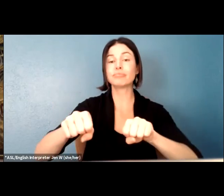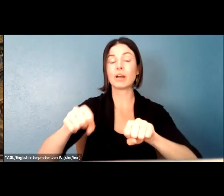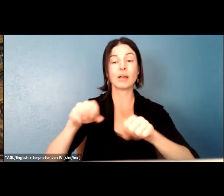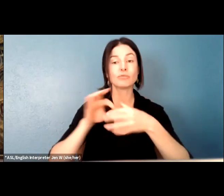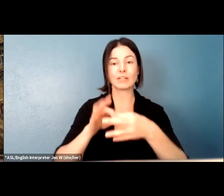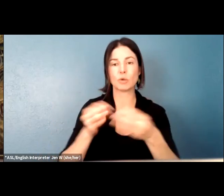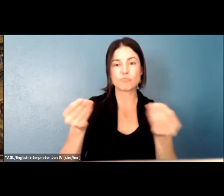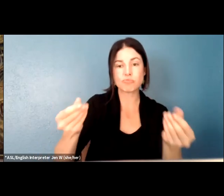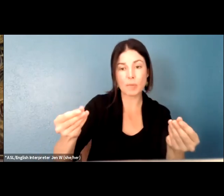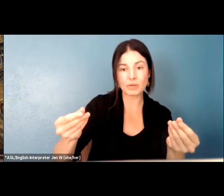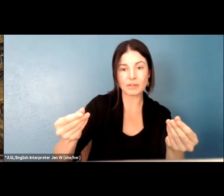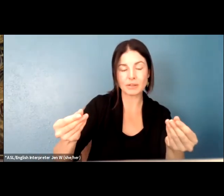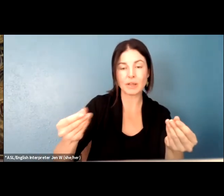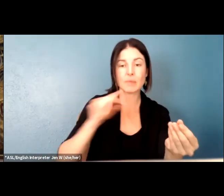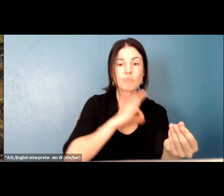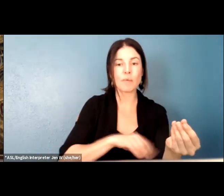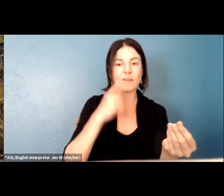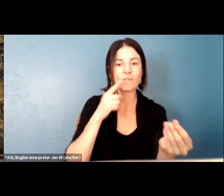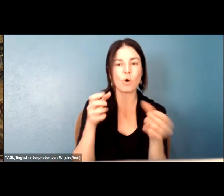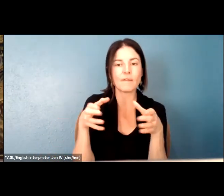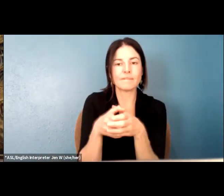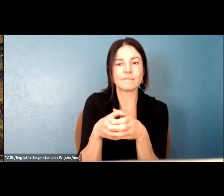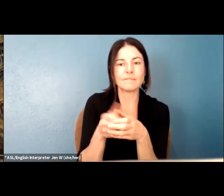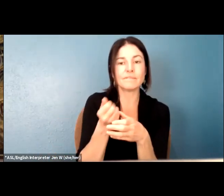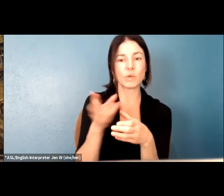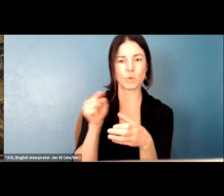and profit for a few and remembering the lies that we've